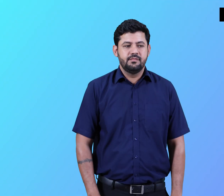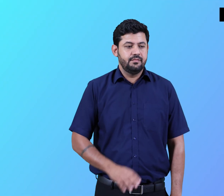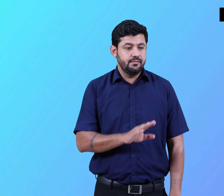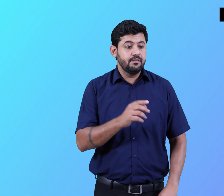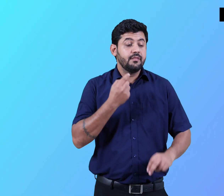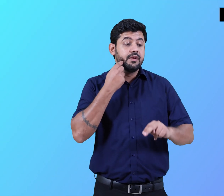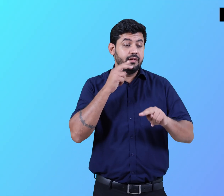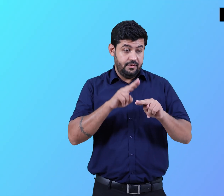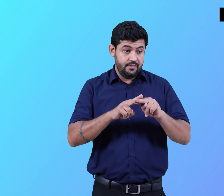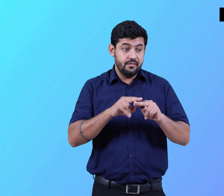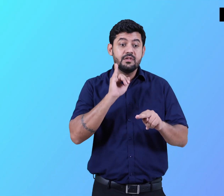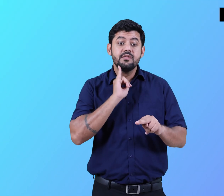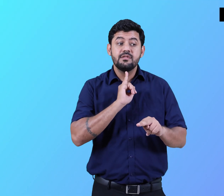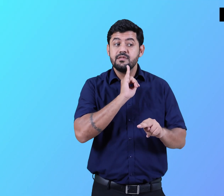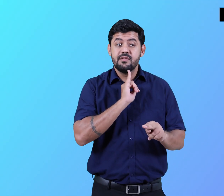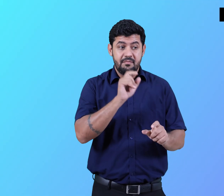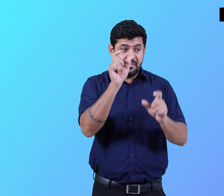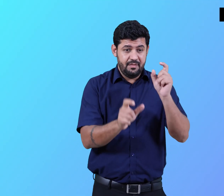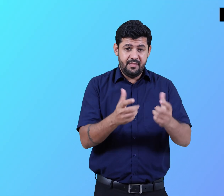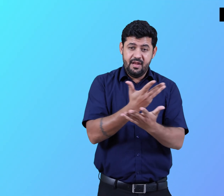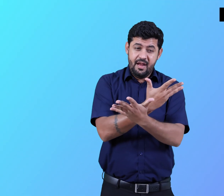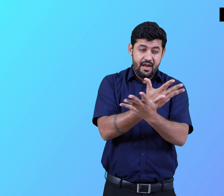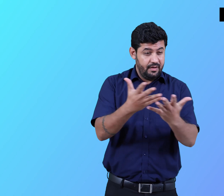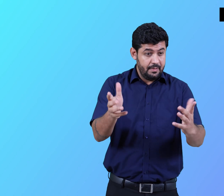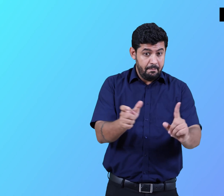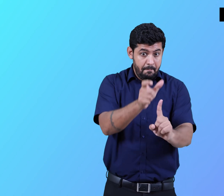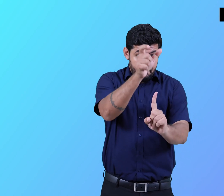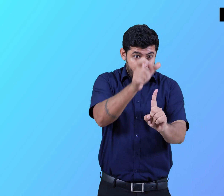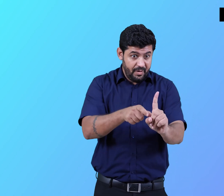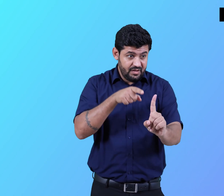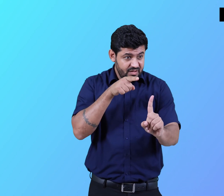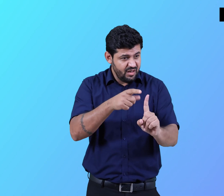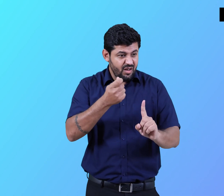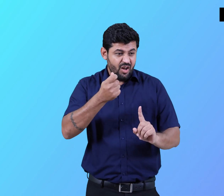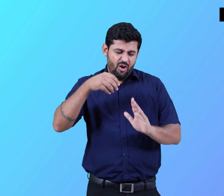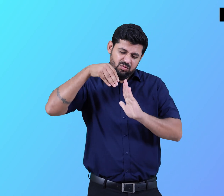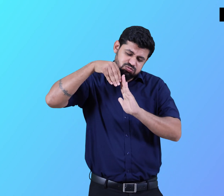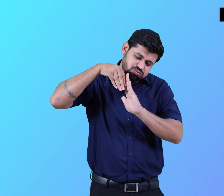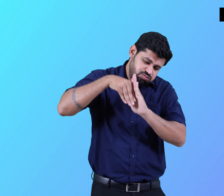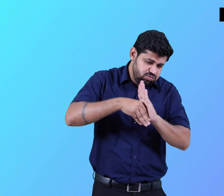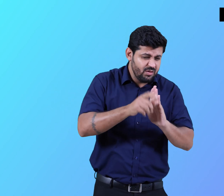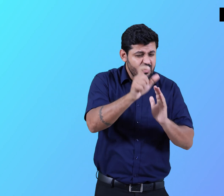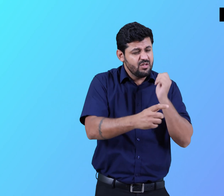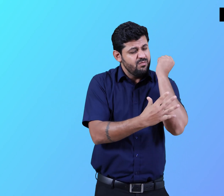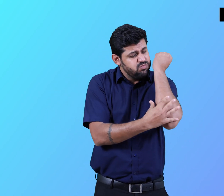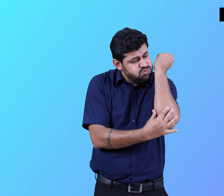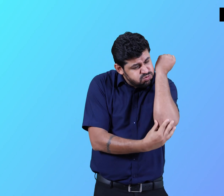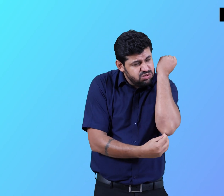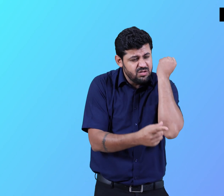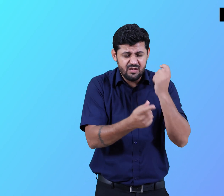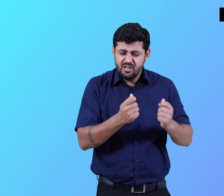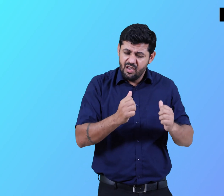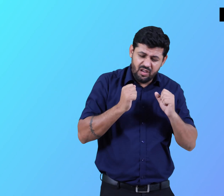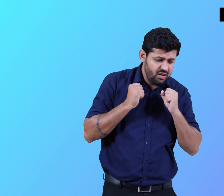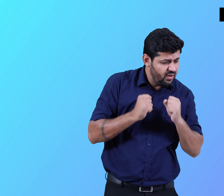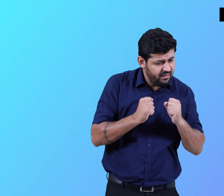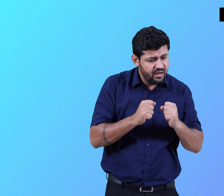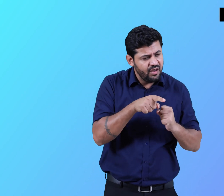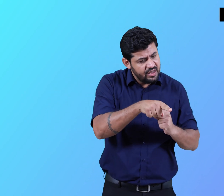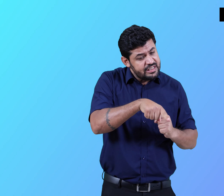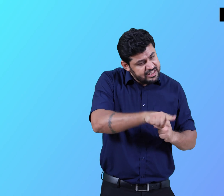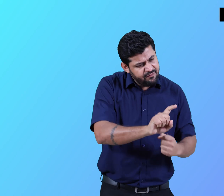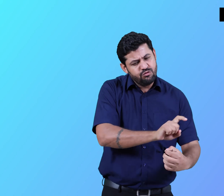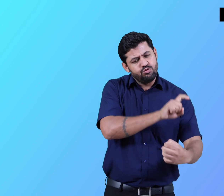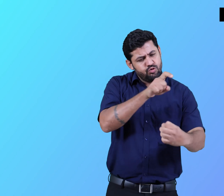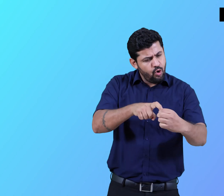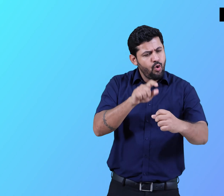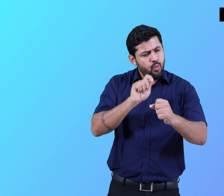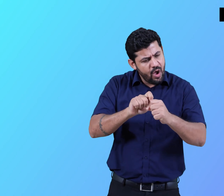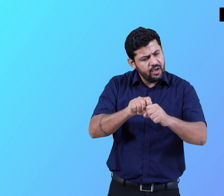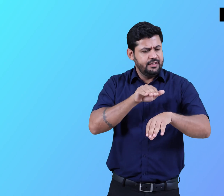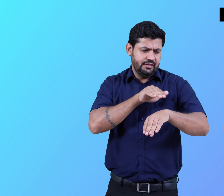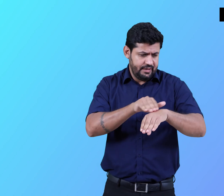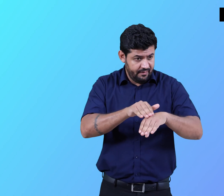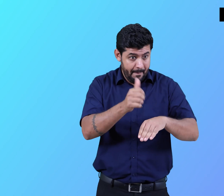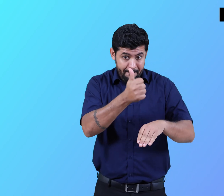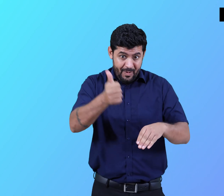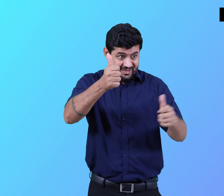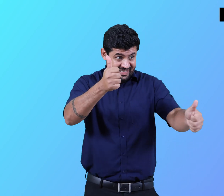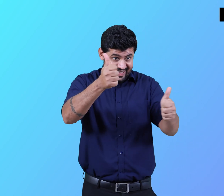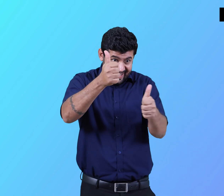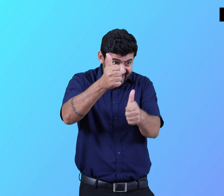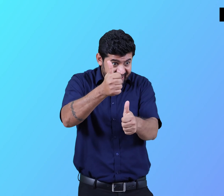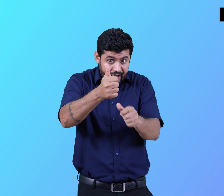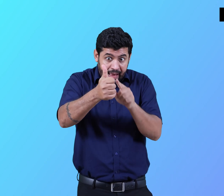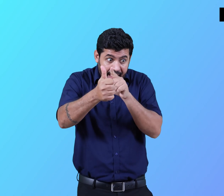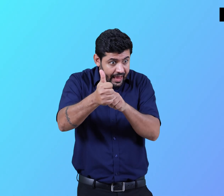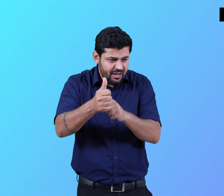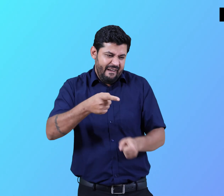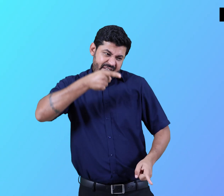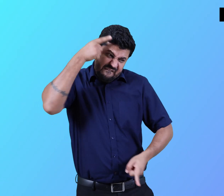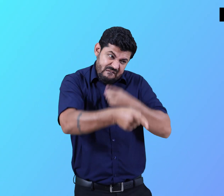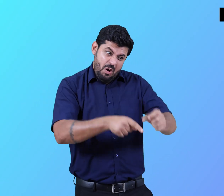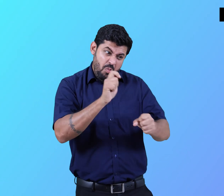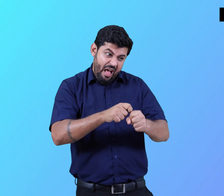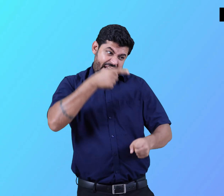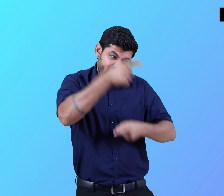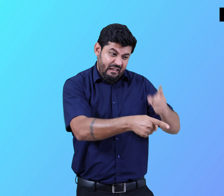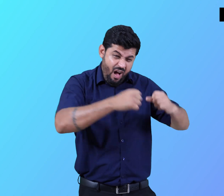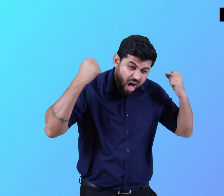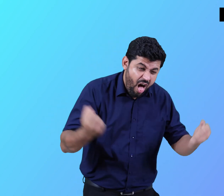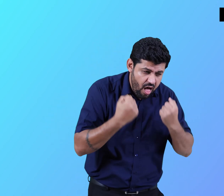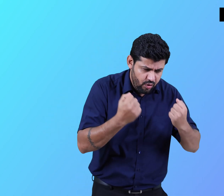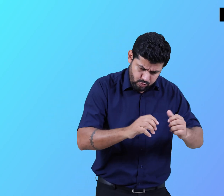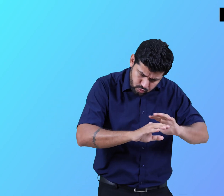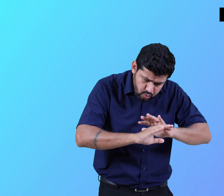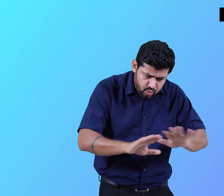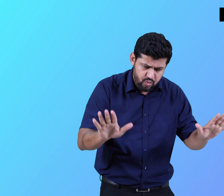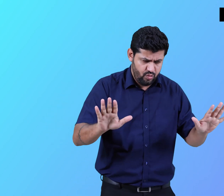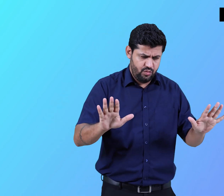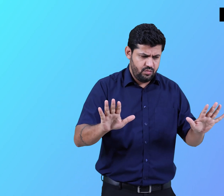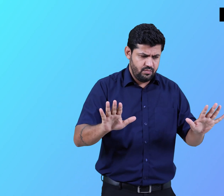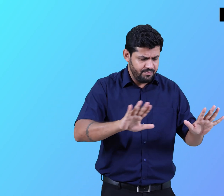“If another Israelite becomes so poor that they must sell themselves to you, don’t make them work like slaves.